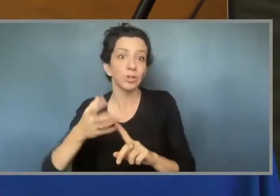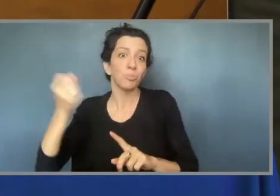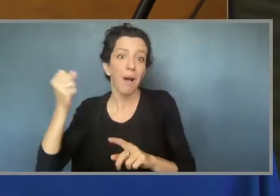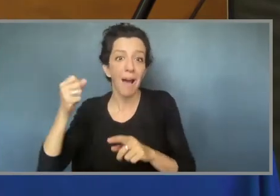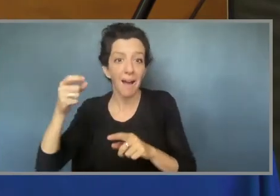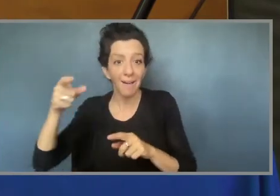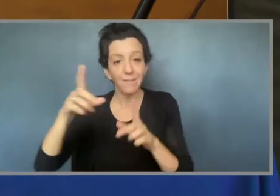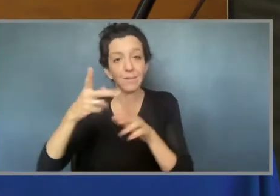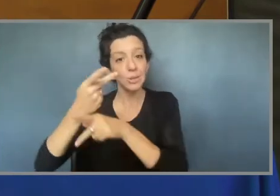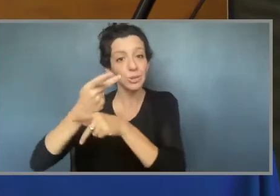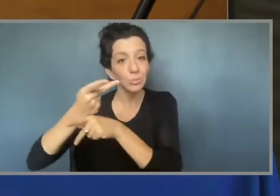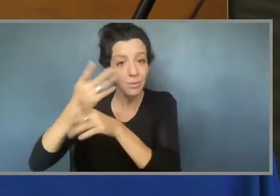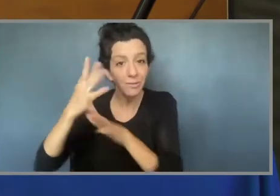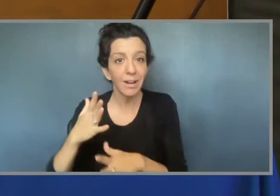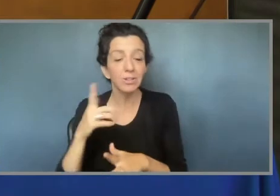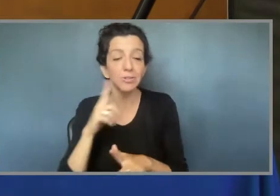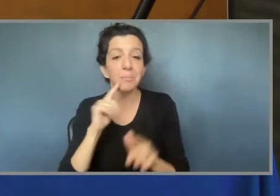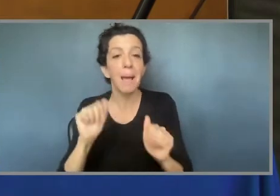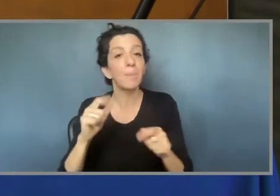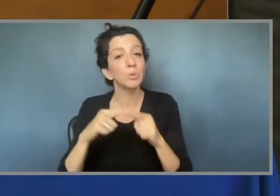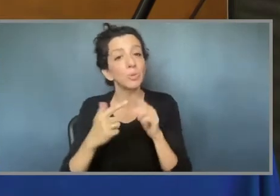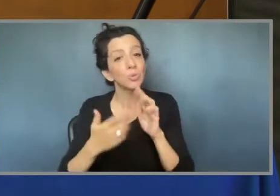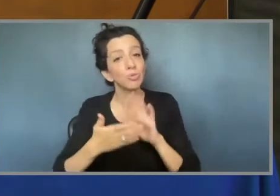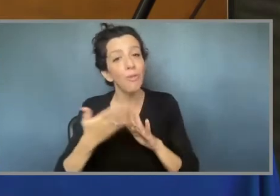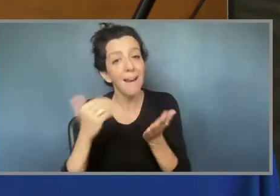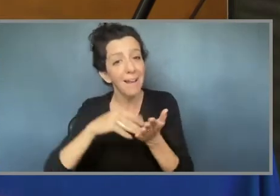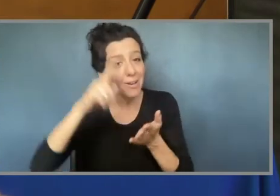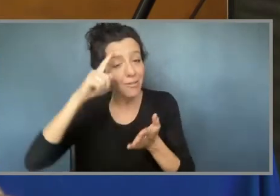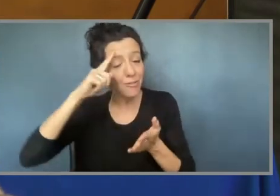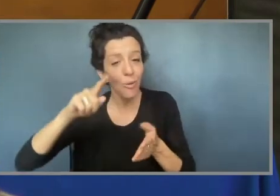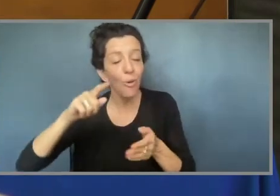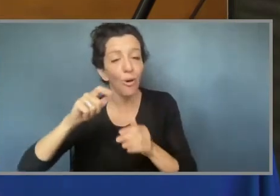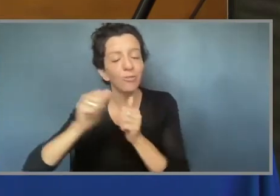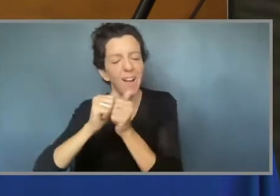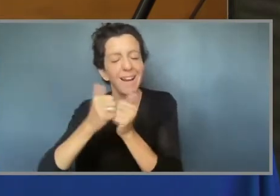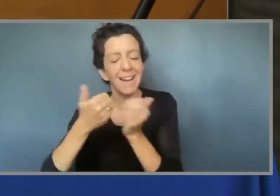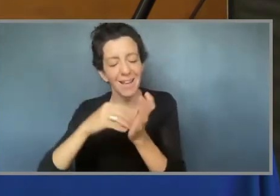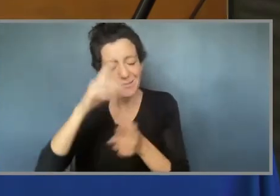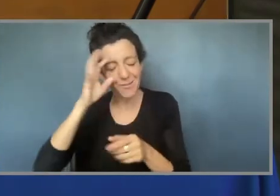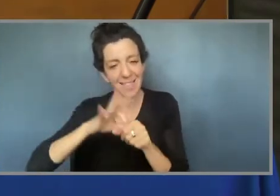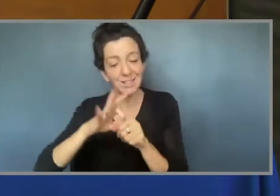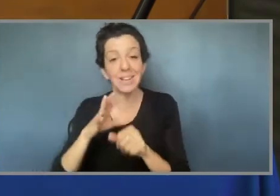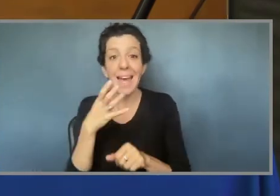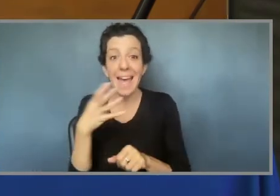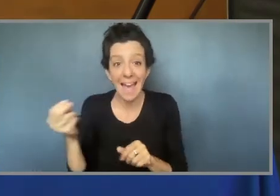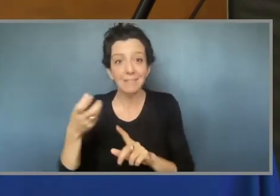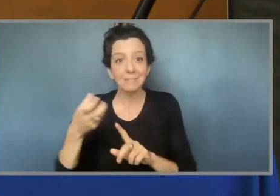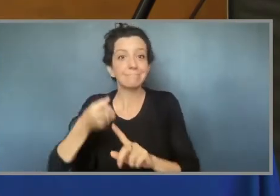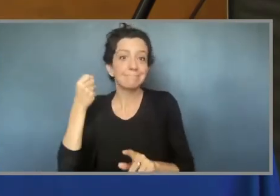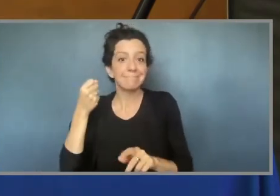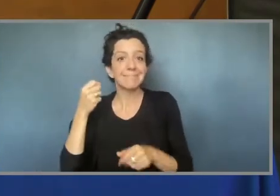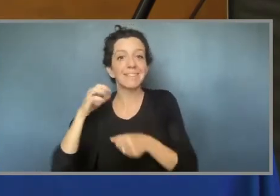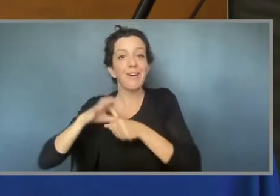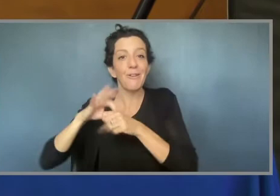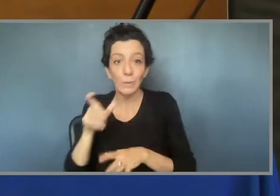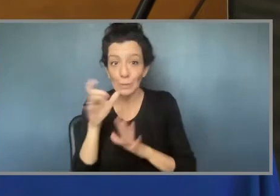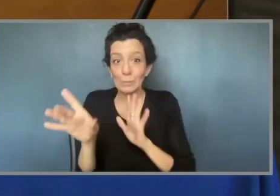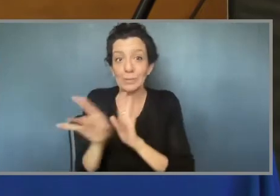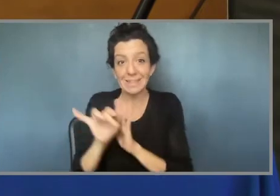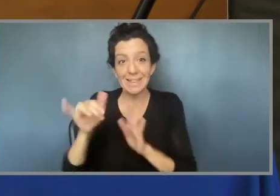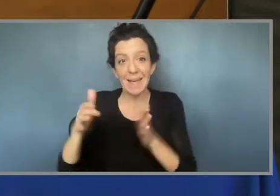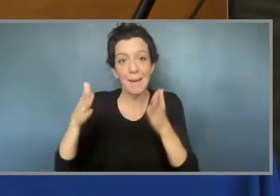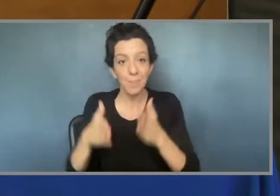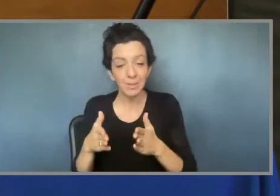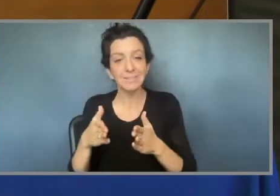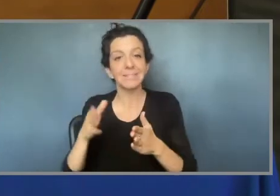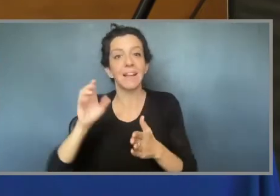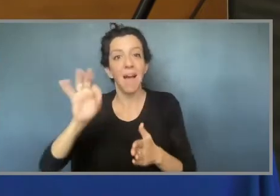Studio: deprive the supervisor of perhaps being allowed to run for re election but it deprives the voters chose that person of